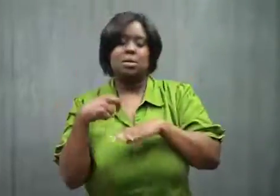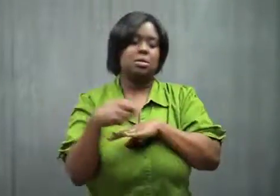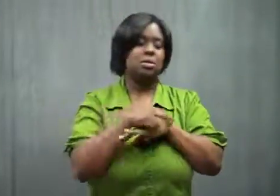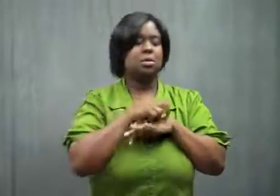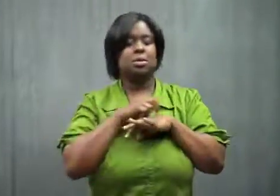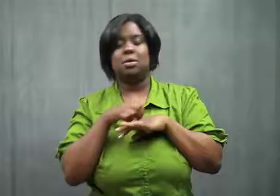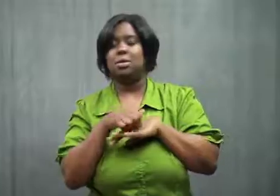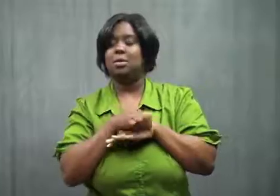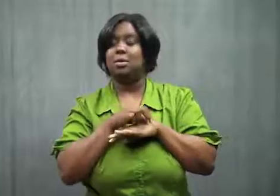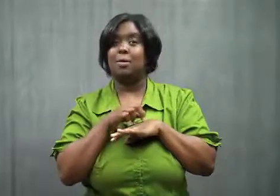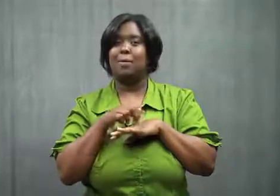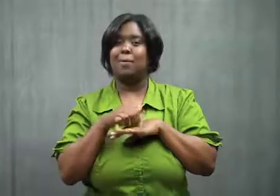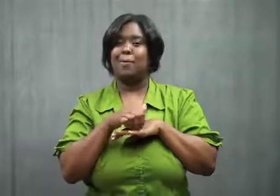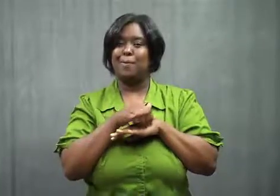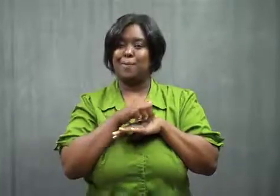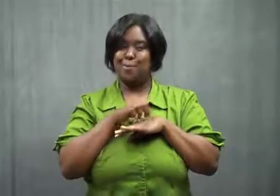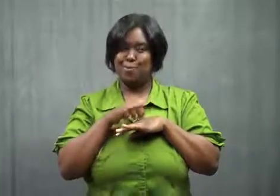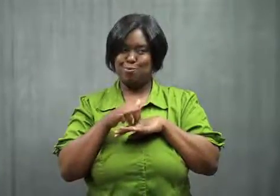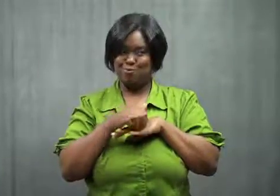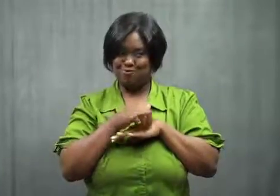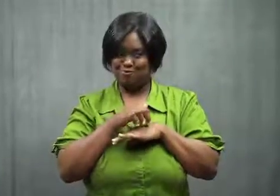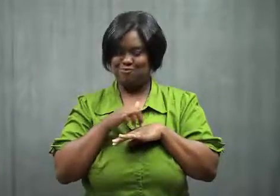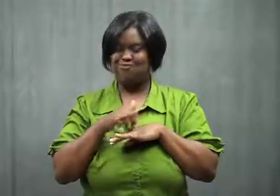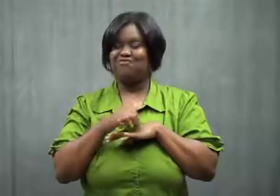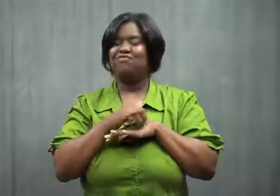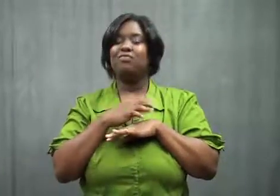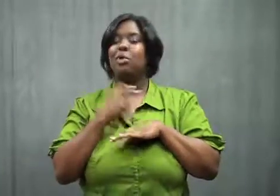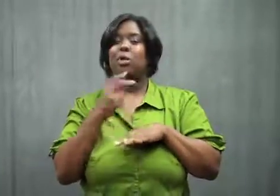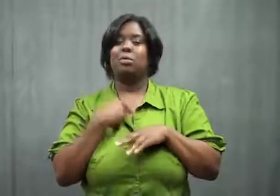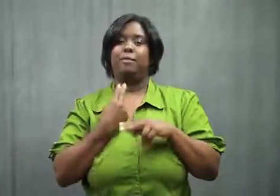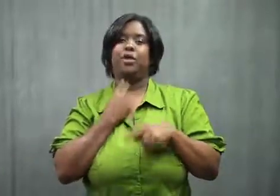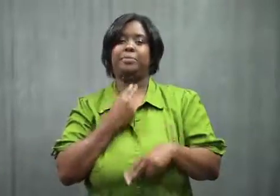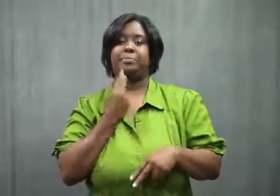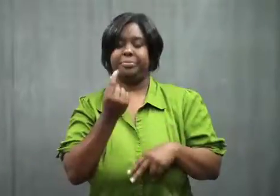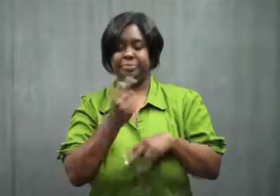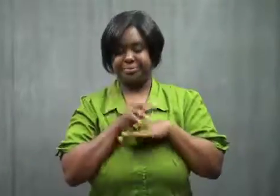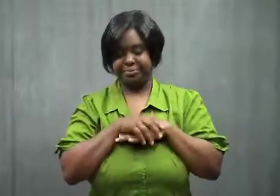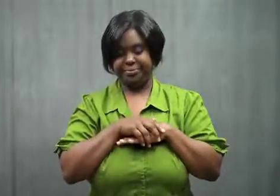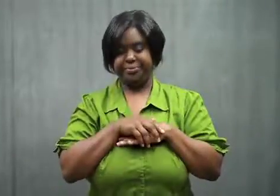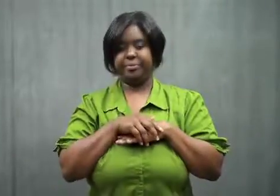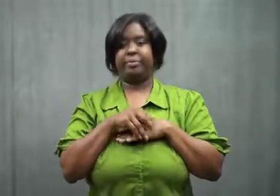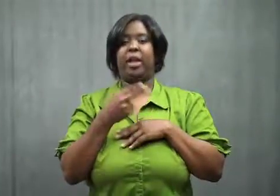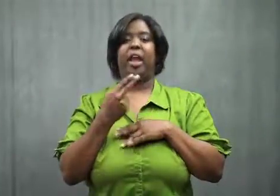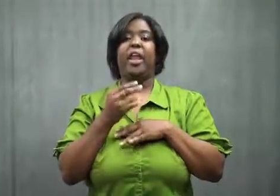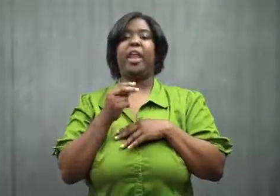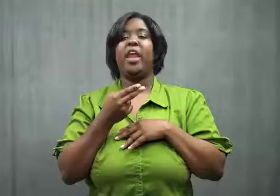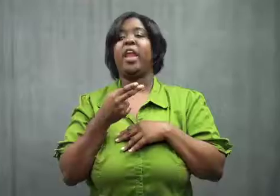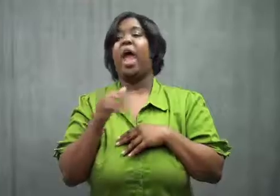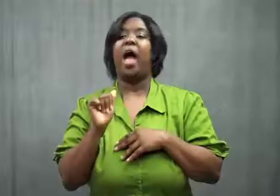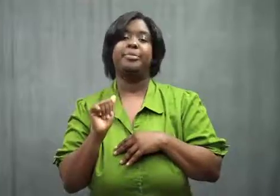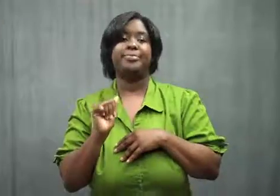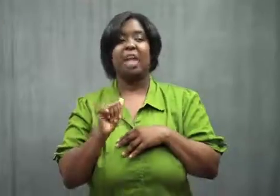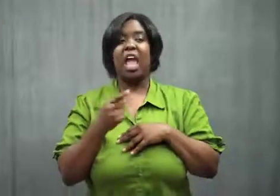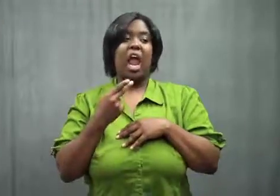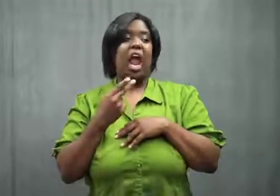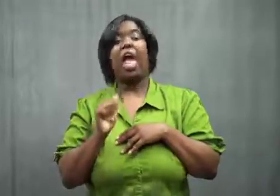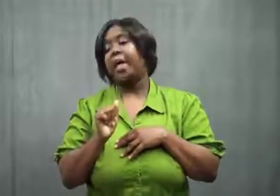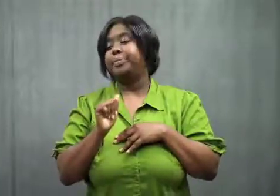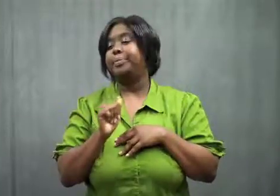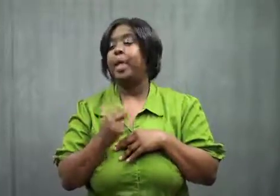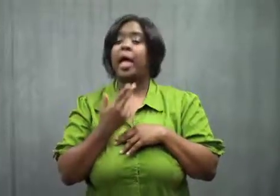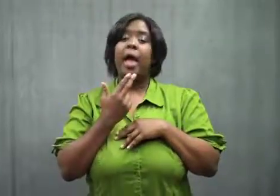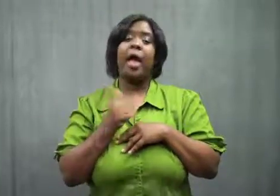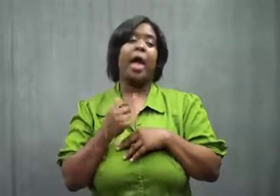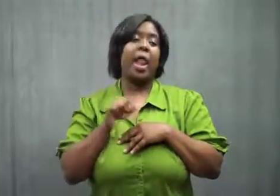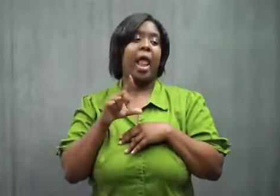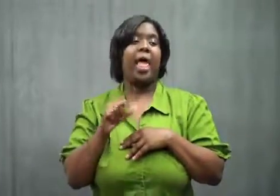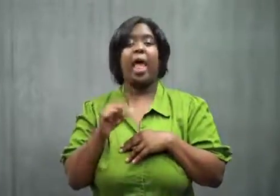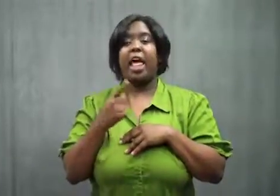I was getting really restless, then I came up with a plan!